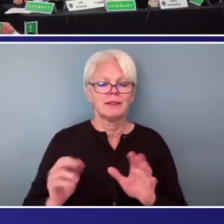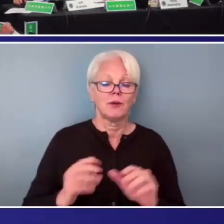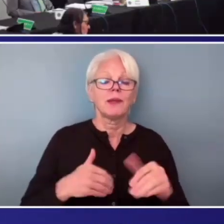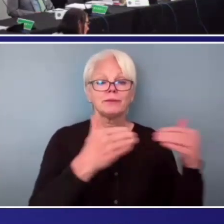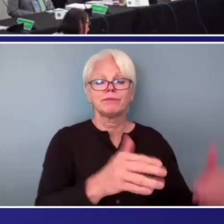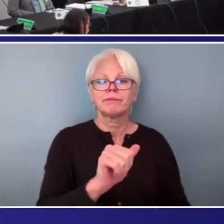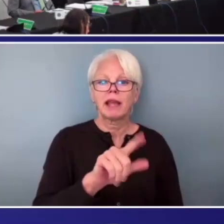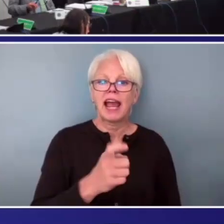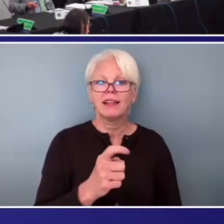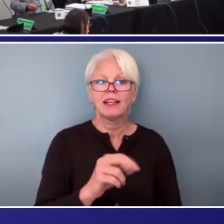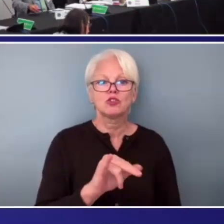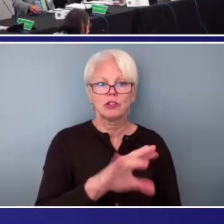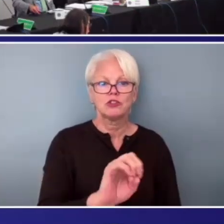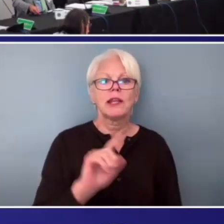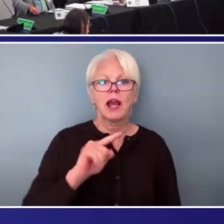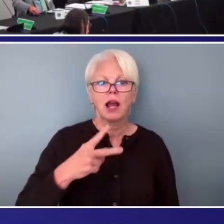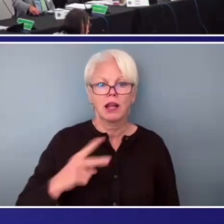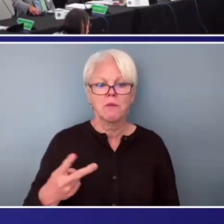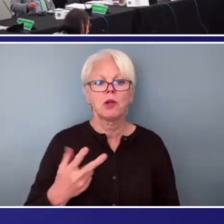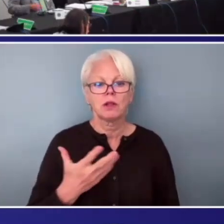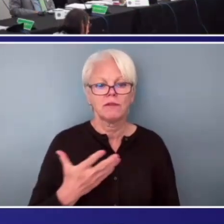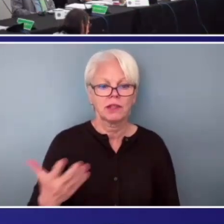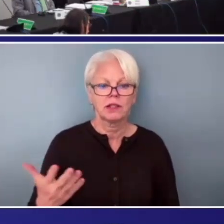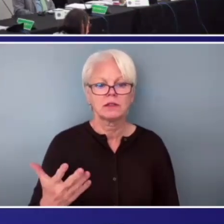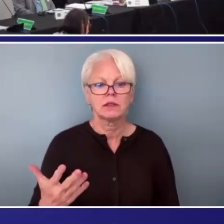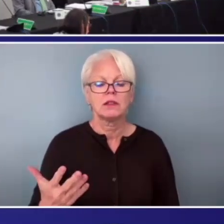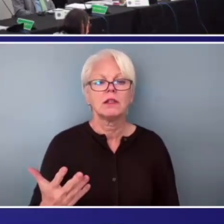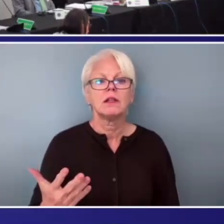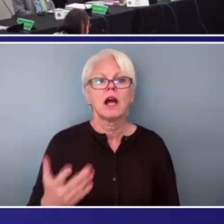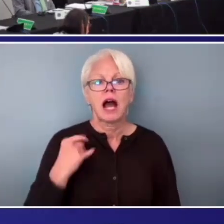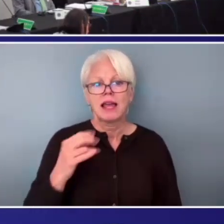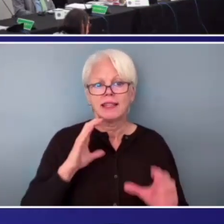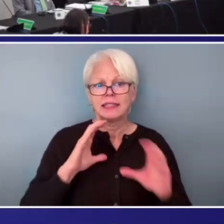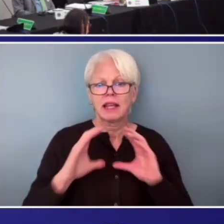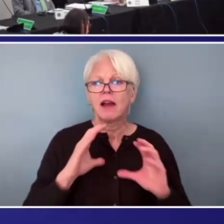A couple of items on this conversation that we're directly talking about.